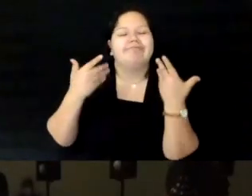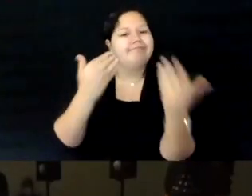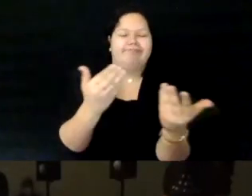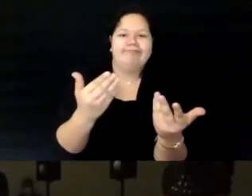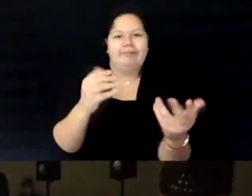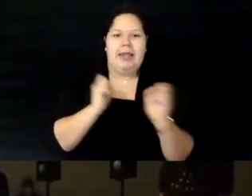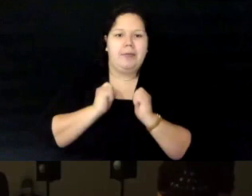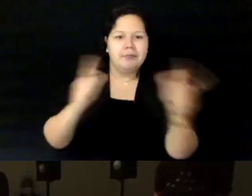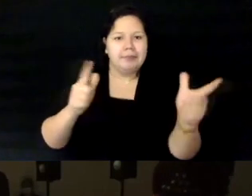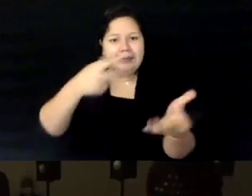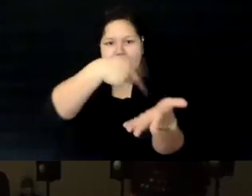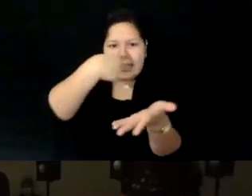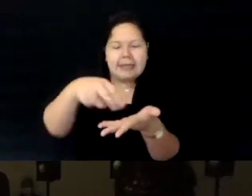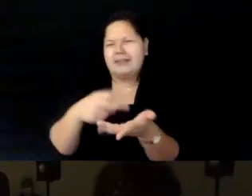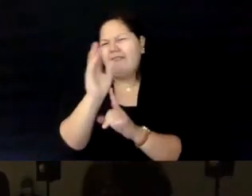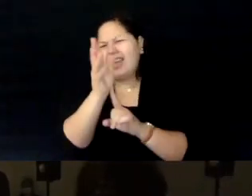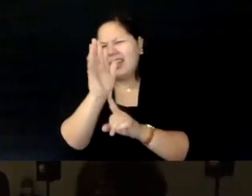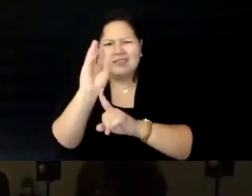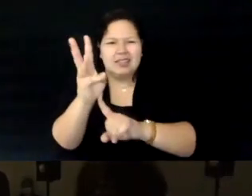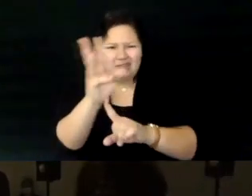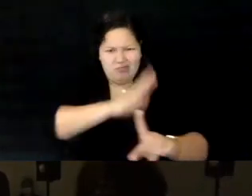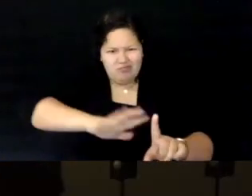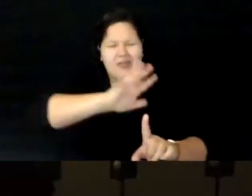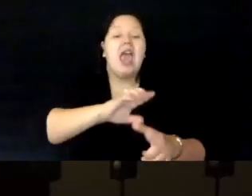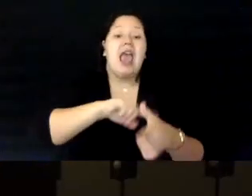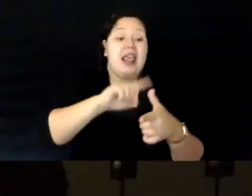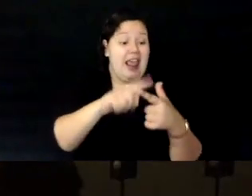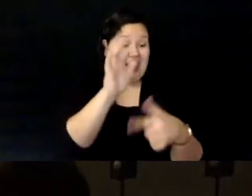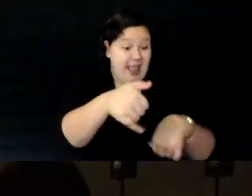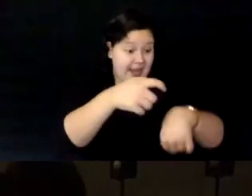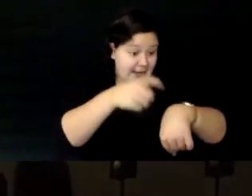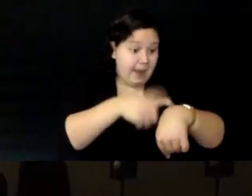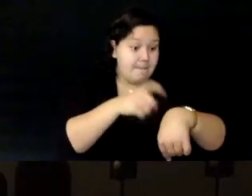for like maybe five or six minutes, and then we would use that time when our bodies have become